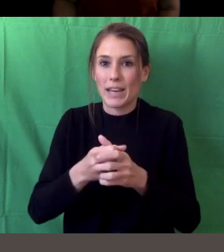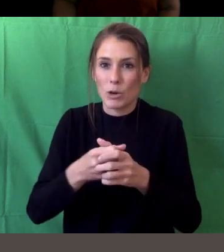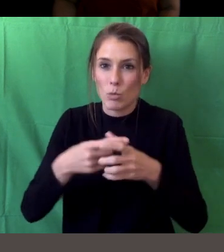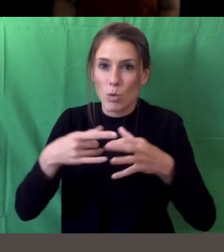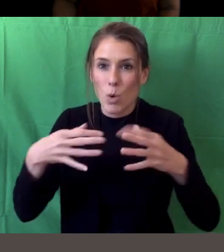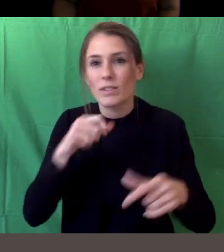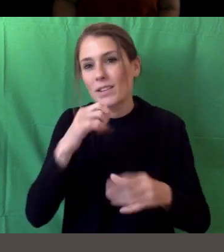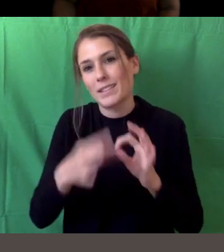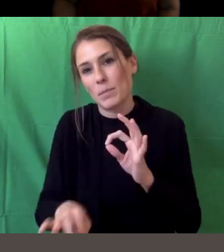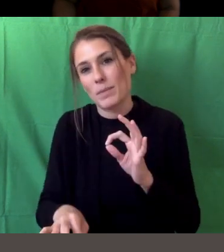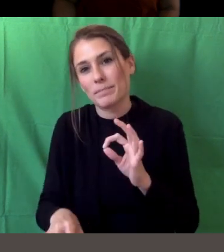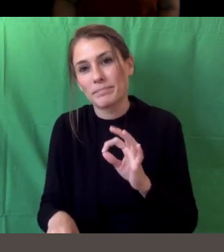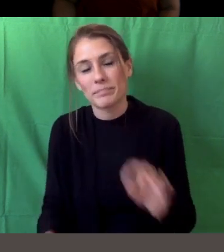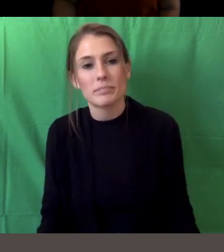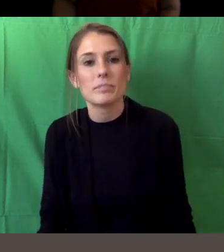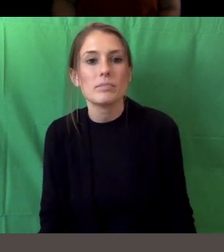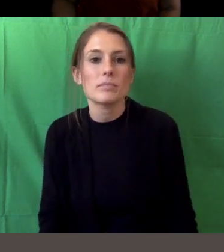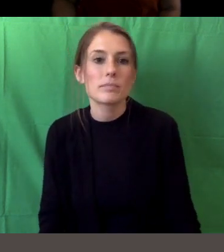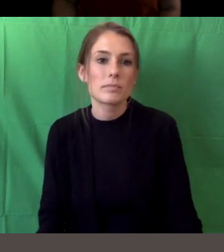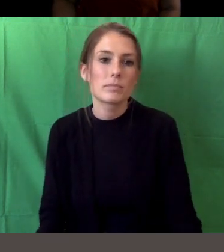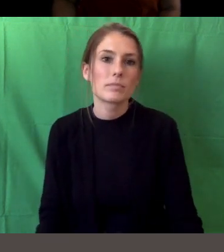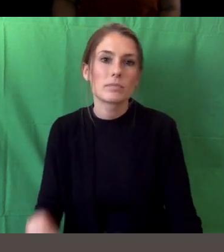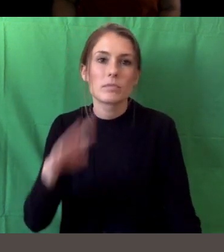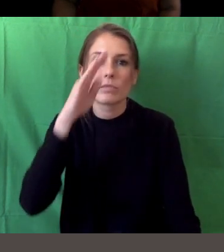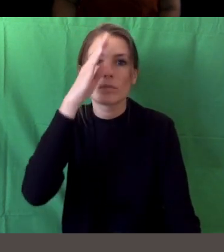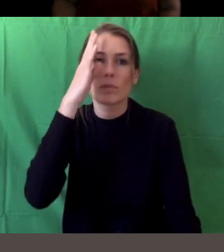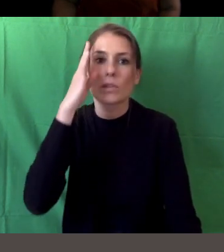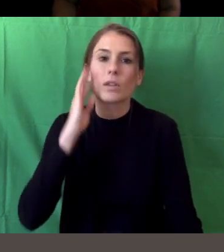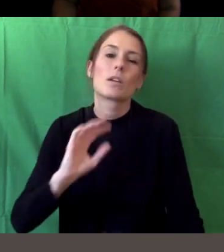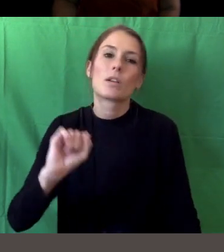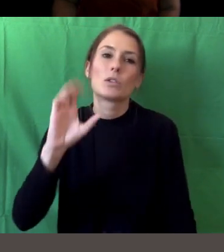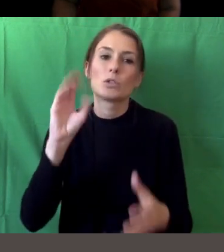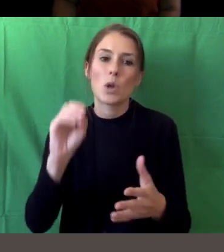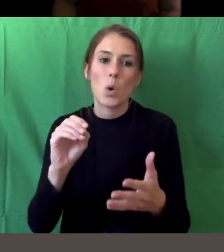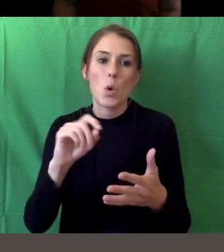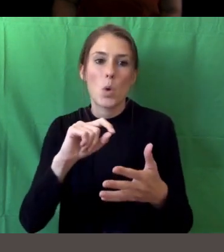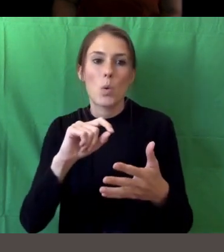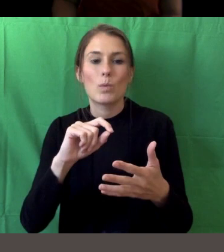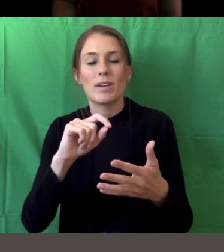It's not, it's not a simple, simple thing.